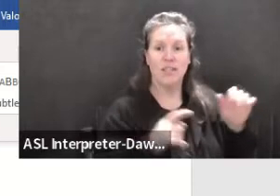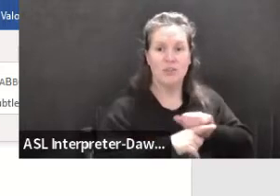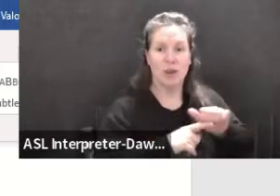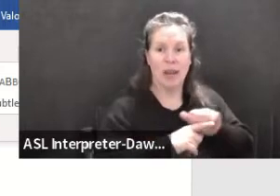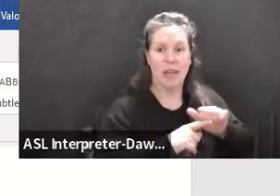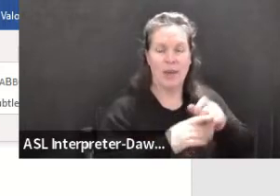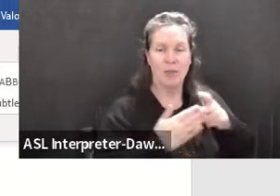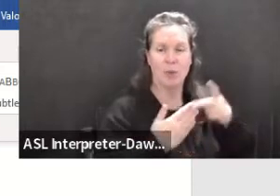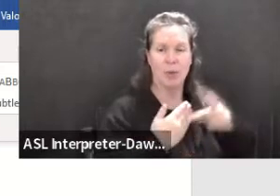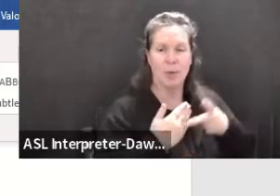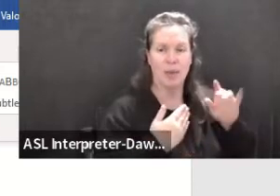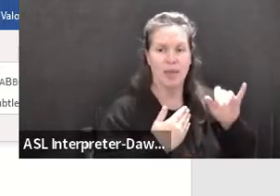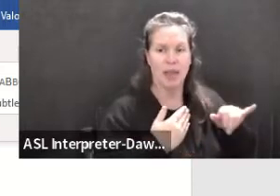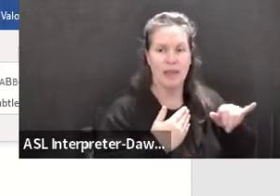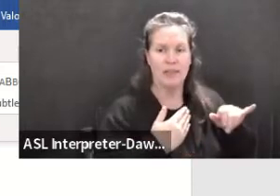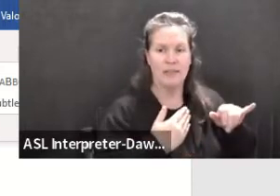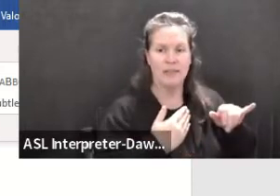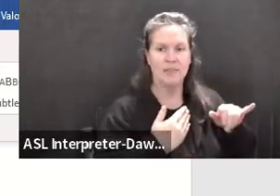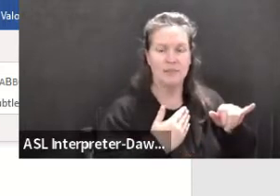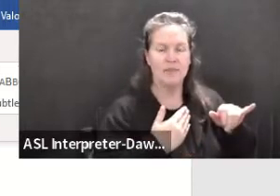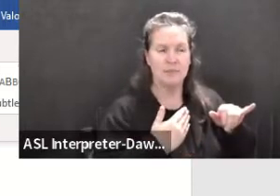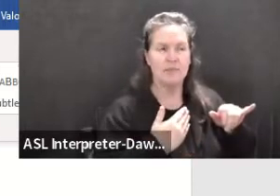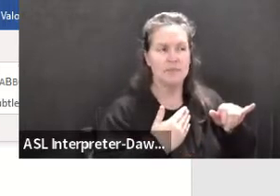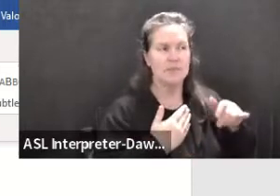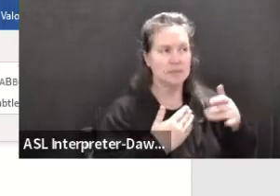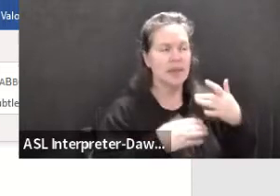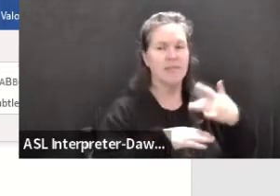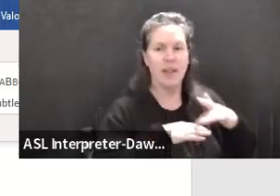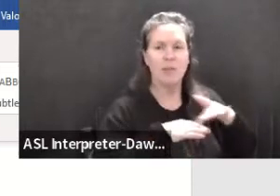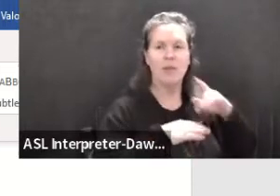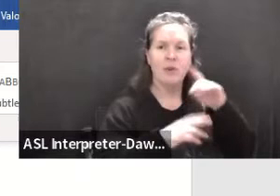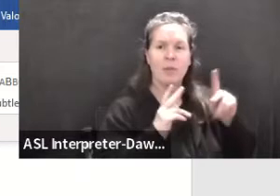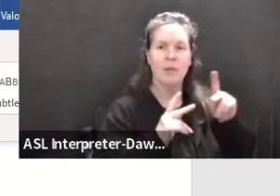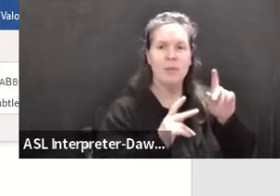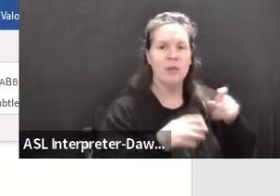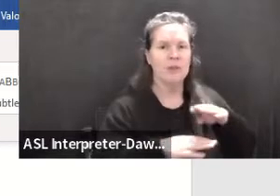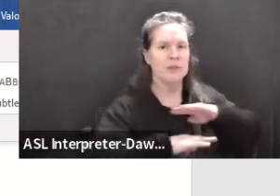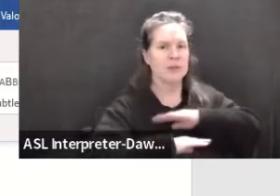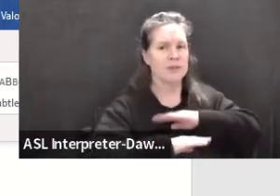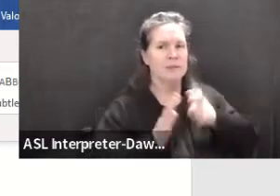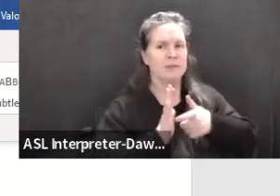that is available for individuals that meet the requirements we write in rule.